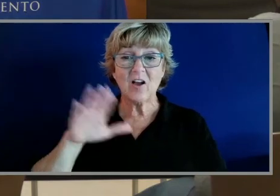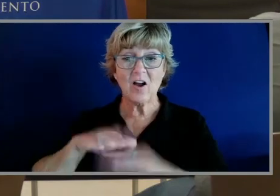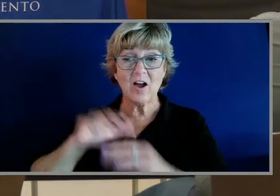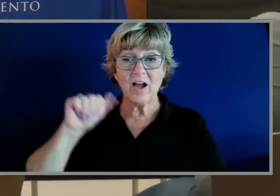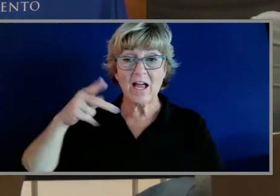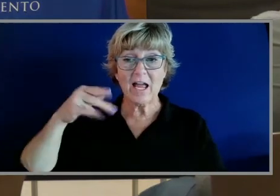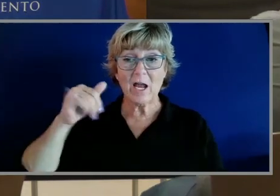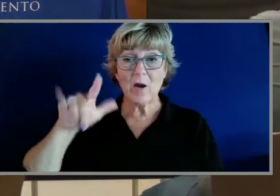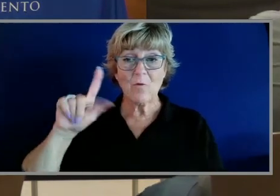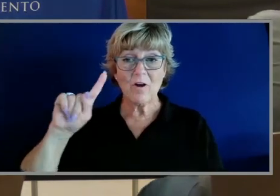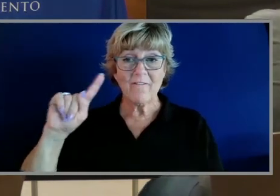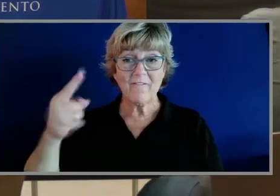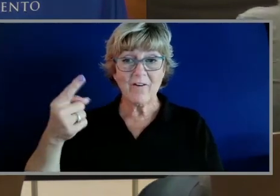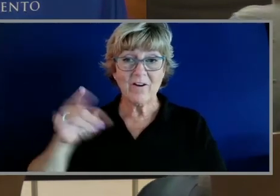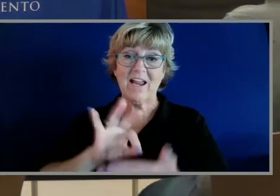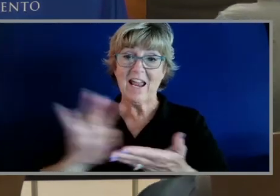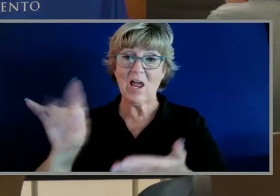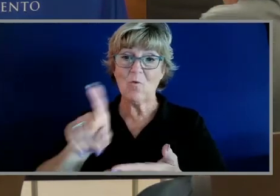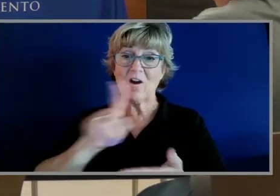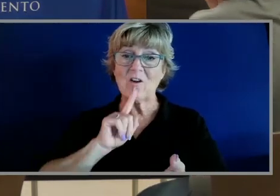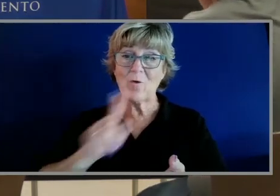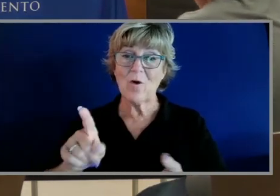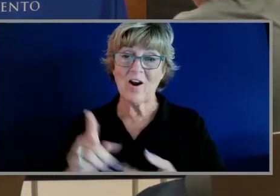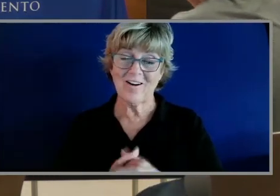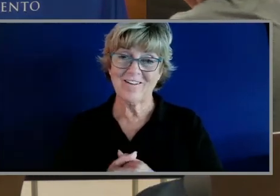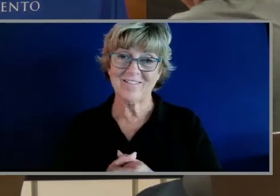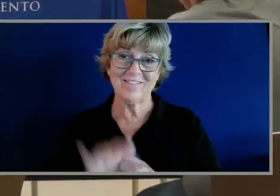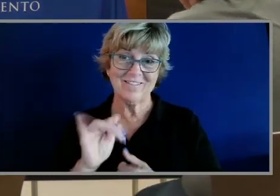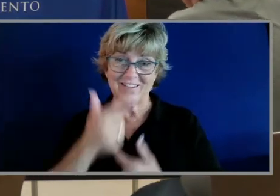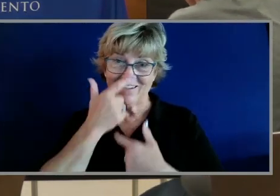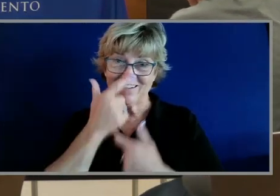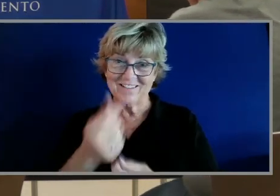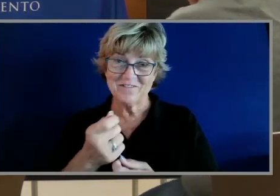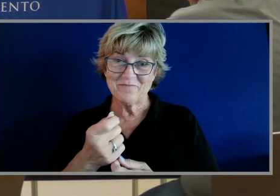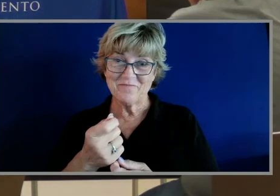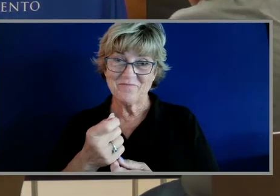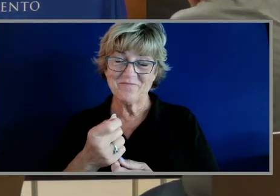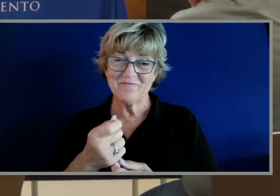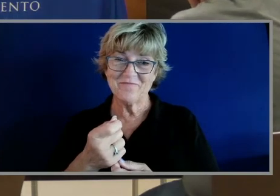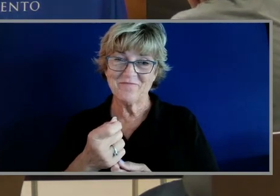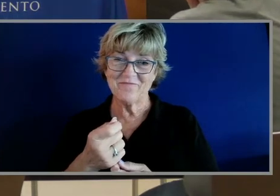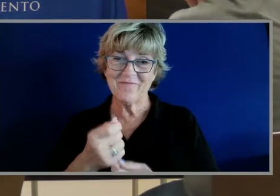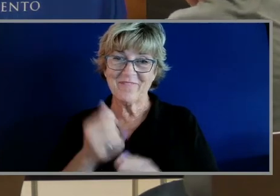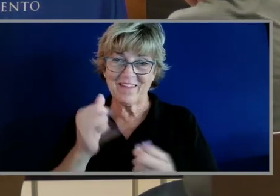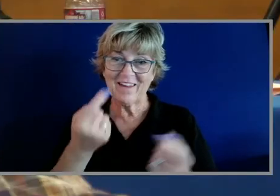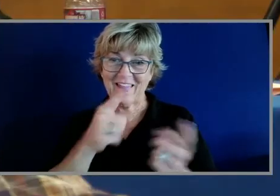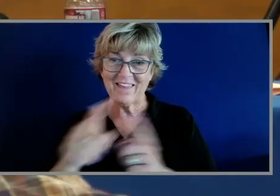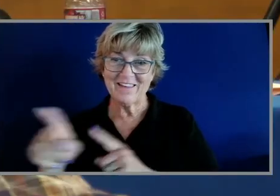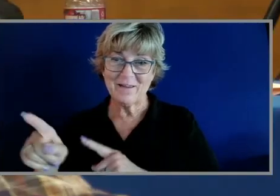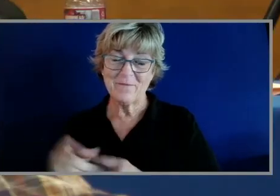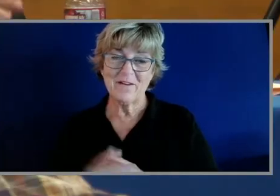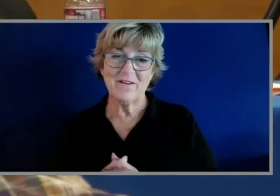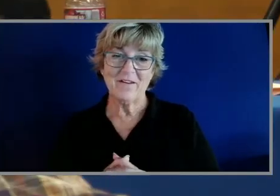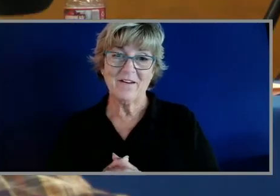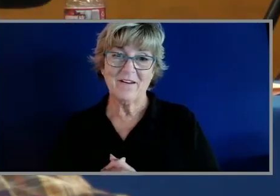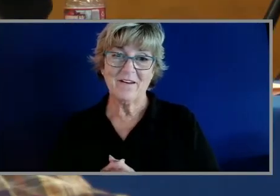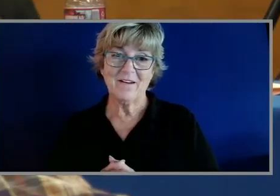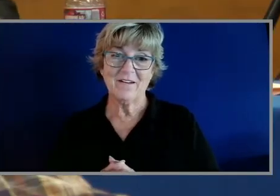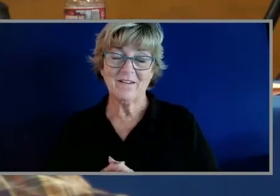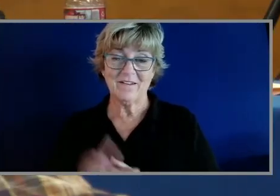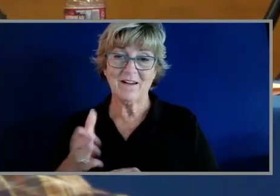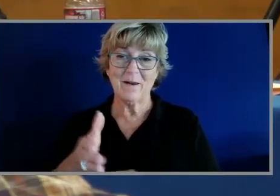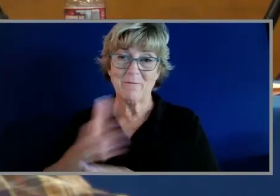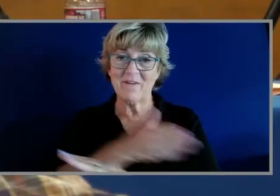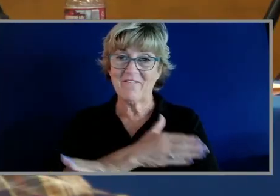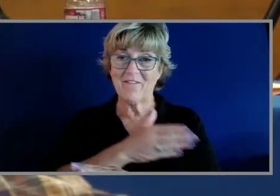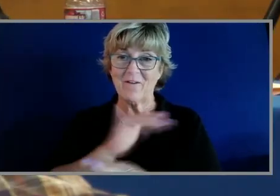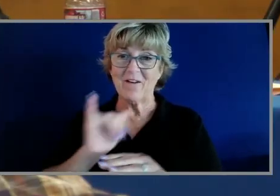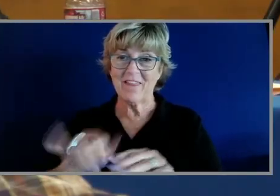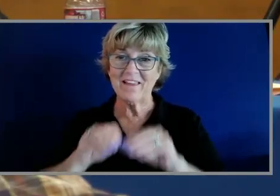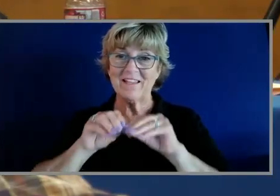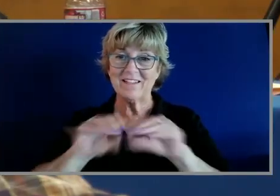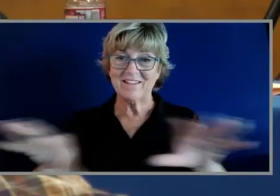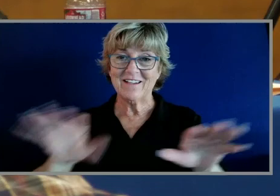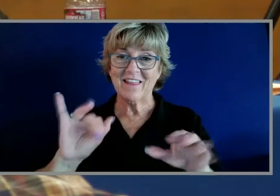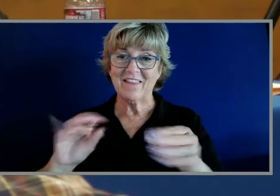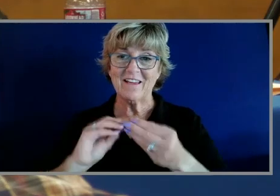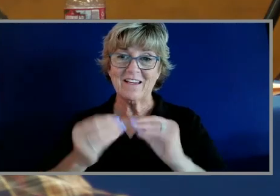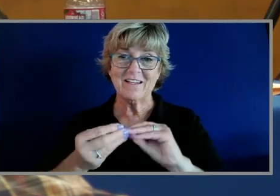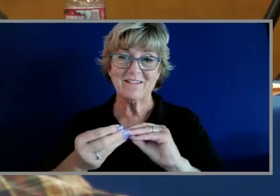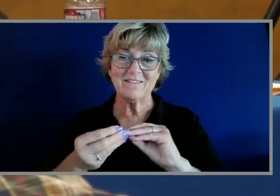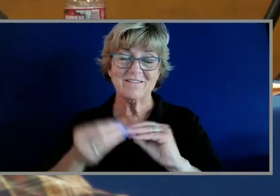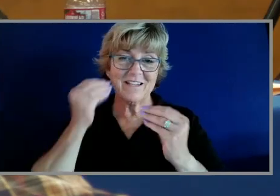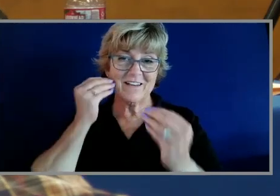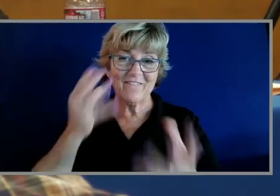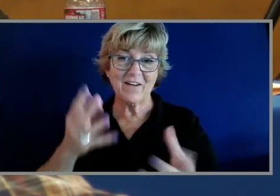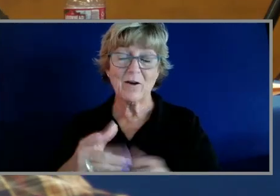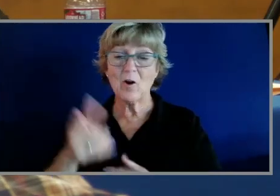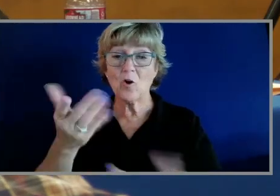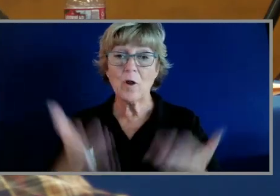Studio: For the census on April 1 counts you where you are, therefore, and this is an interesting another interesting